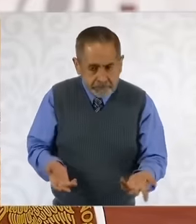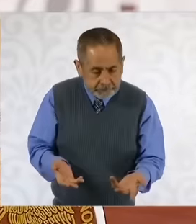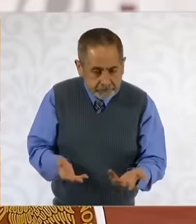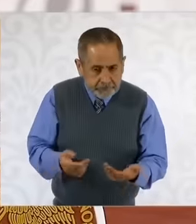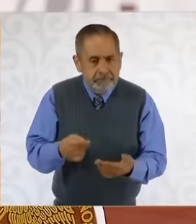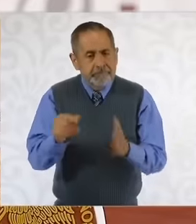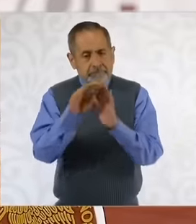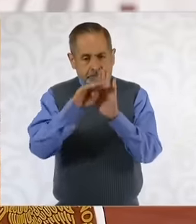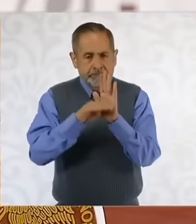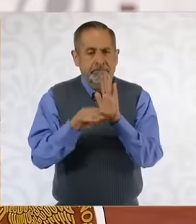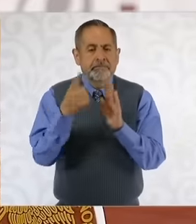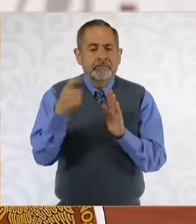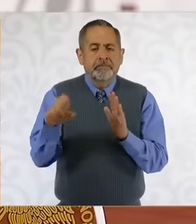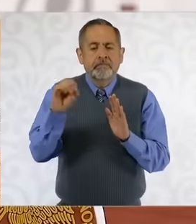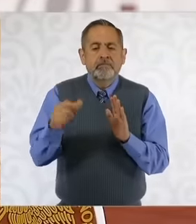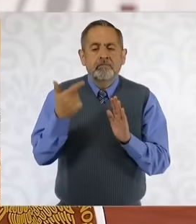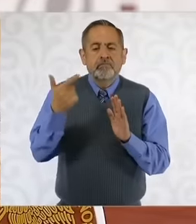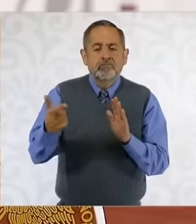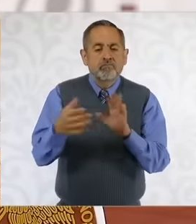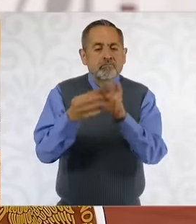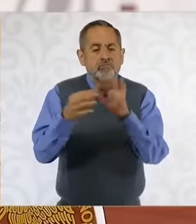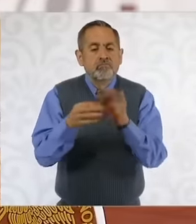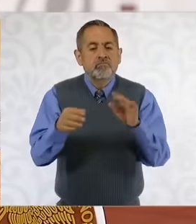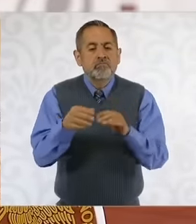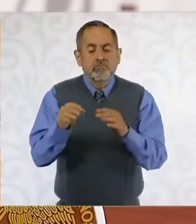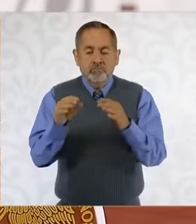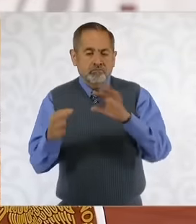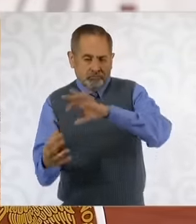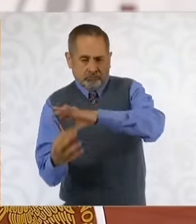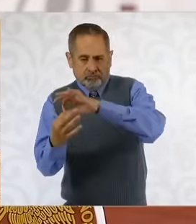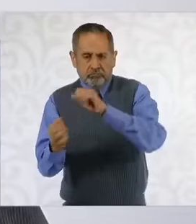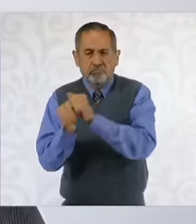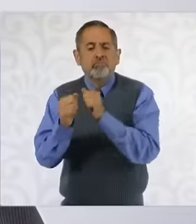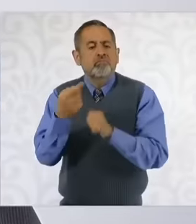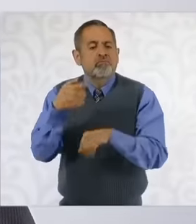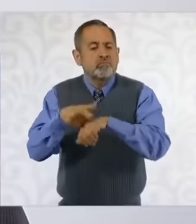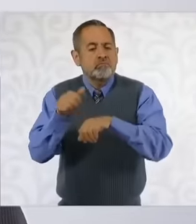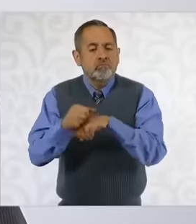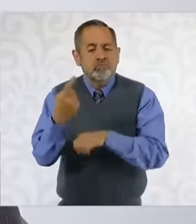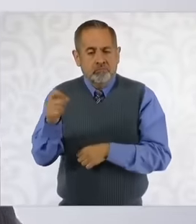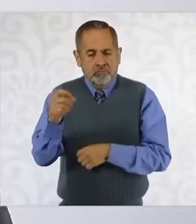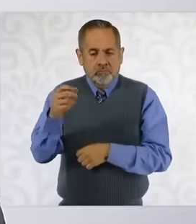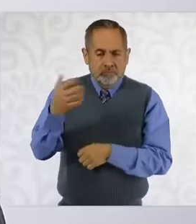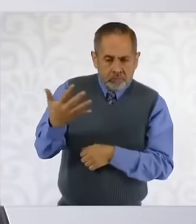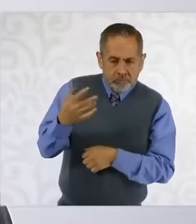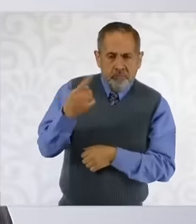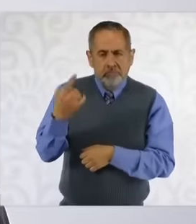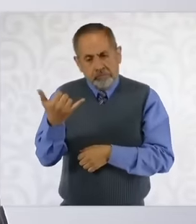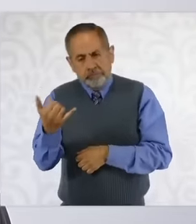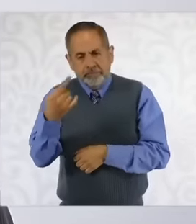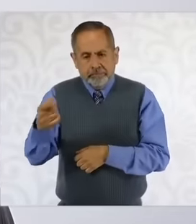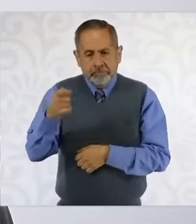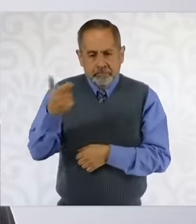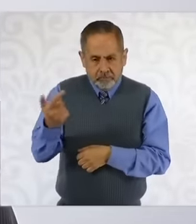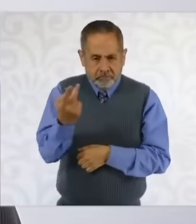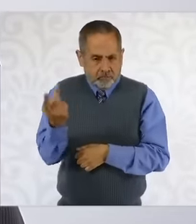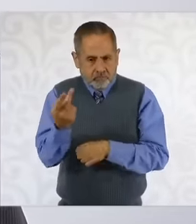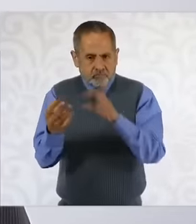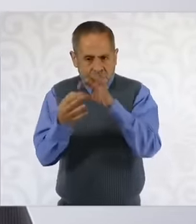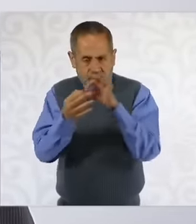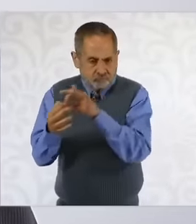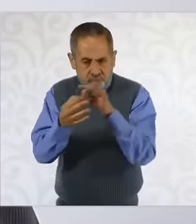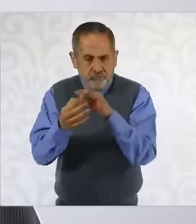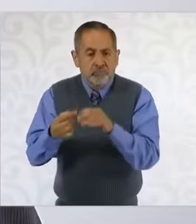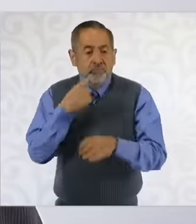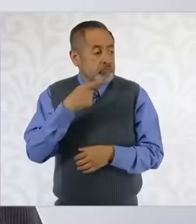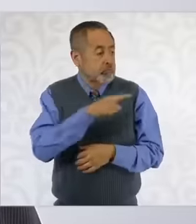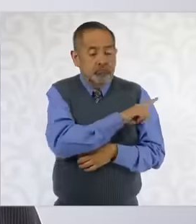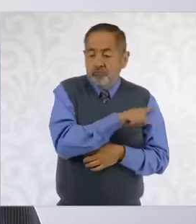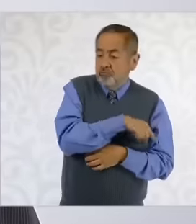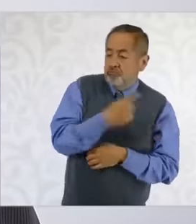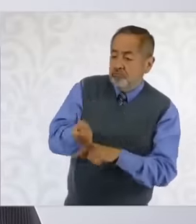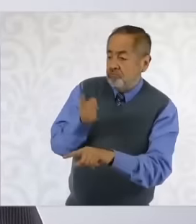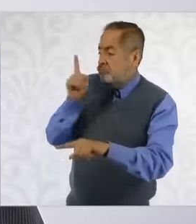homologated to 105 in relation to controversies and actions of unconstitutionality. principle that